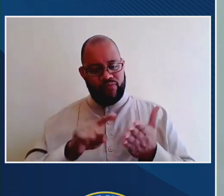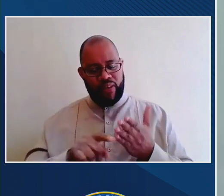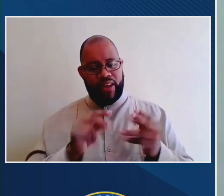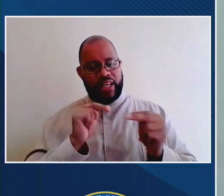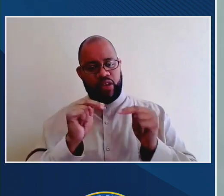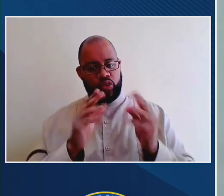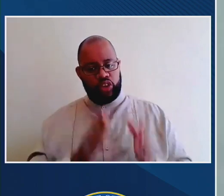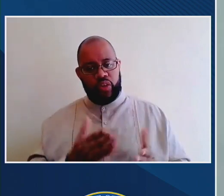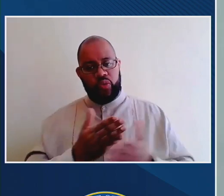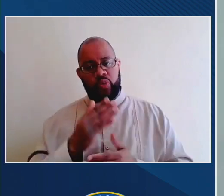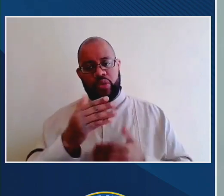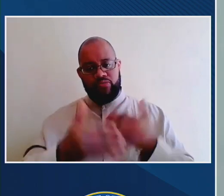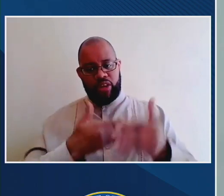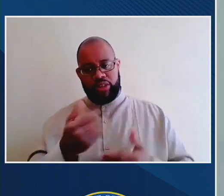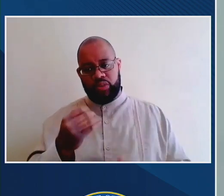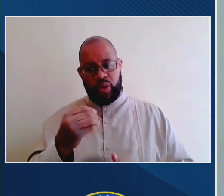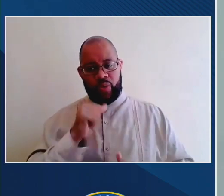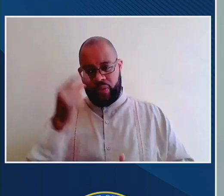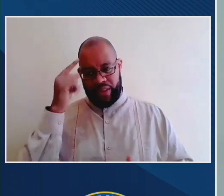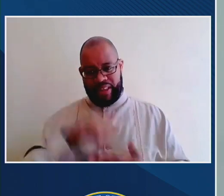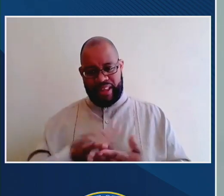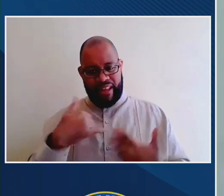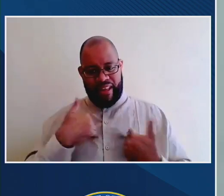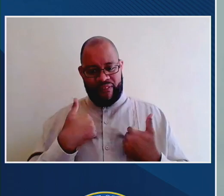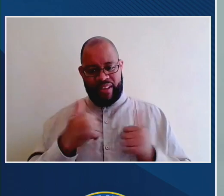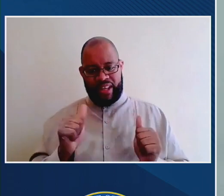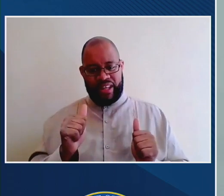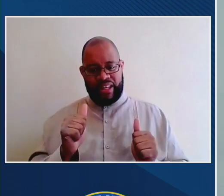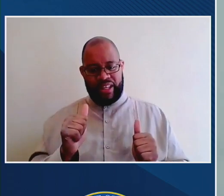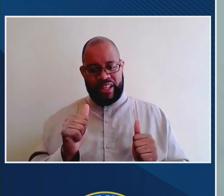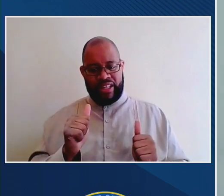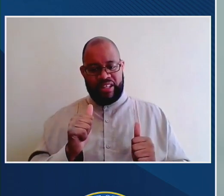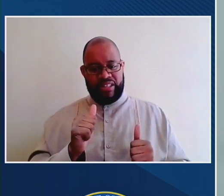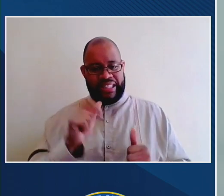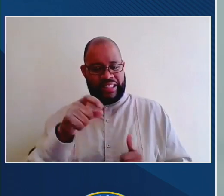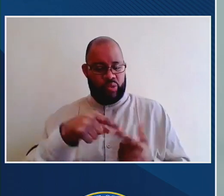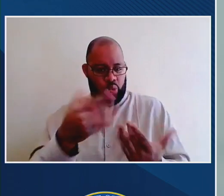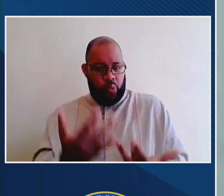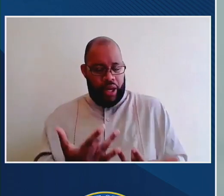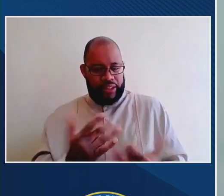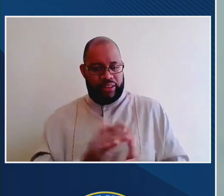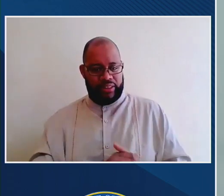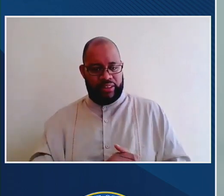So I don't think that there's necessarily a need to wait on a vote for vetting of